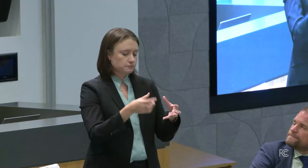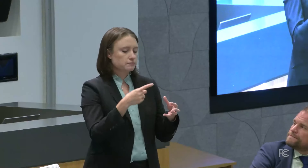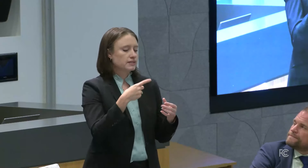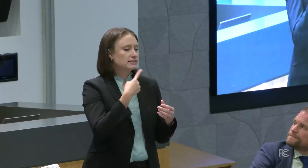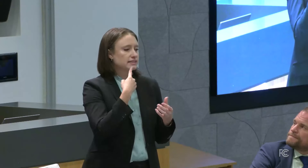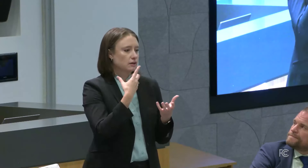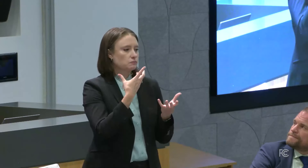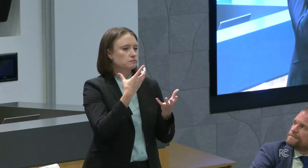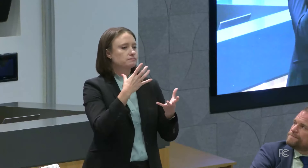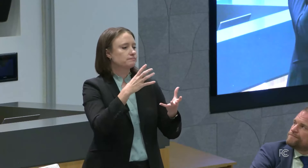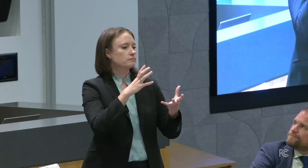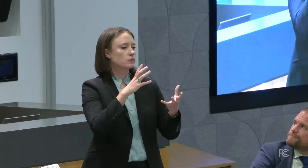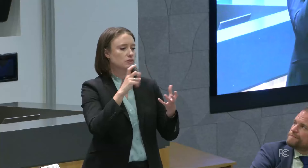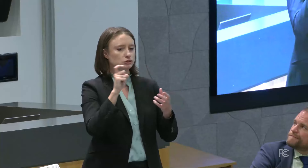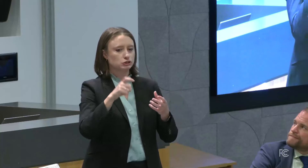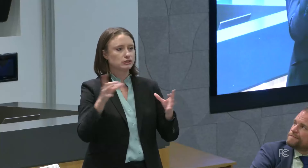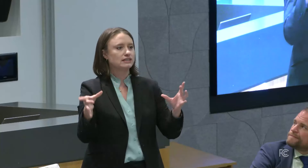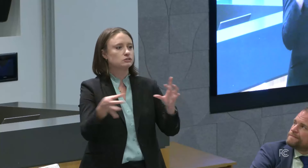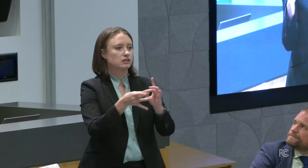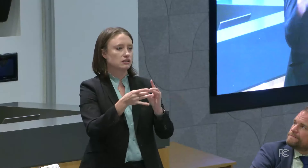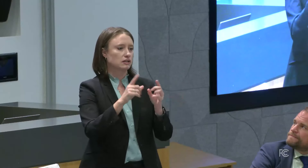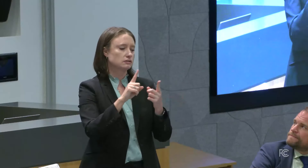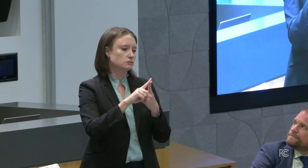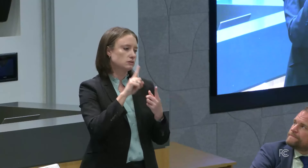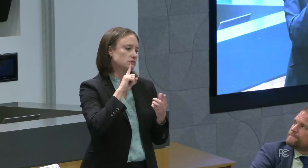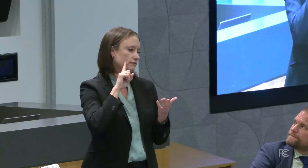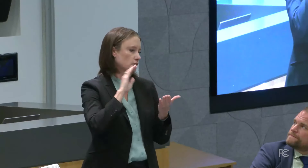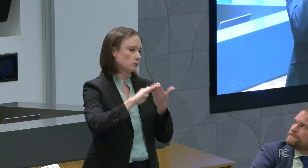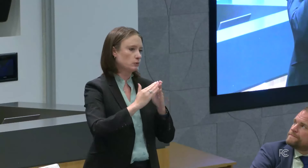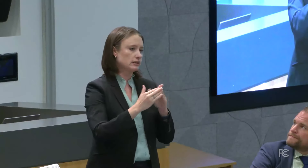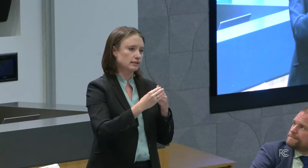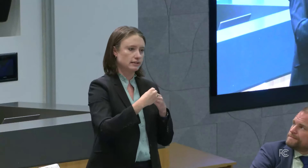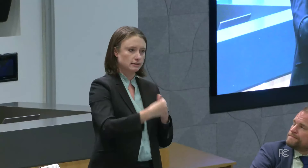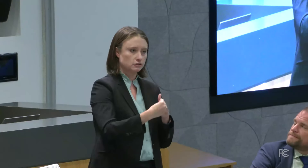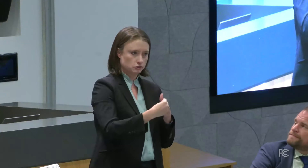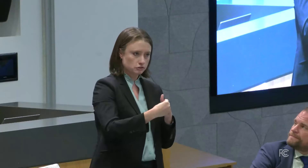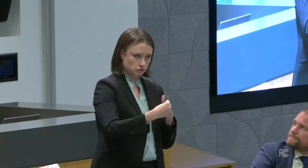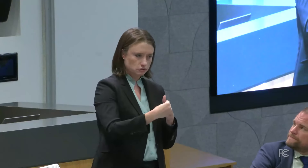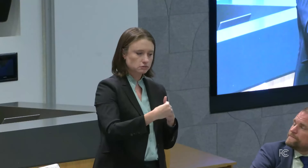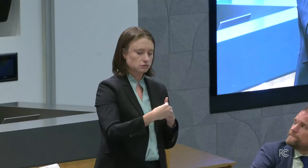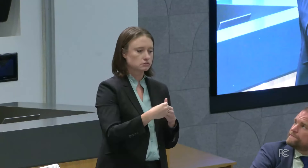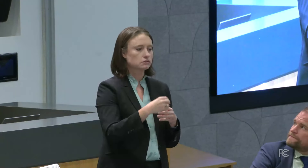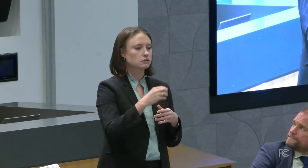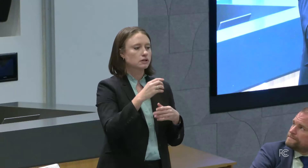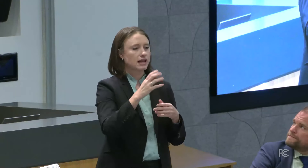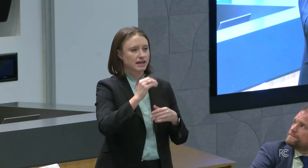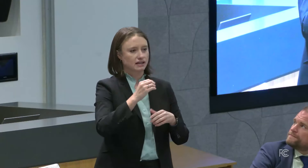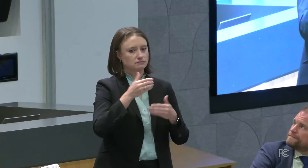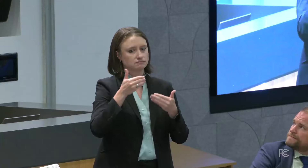DIFFERENT ORGANIZATIONS THAT WERE PART OF THAT GROUP. THEY REFERRED TO THEMSELVES AS A CONSORTIUM.